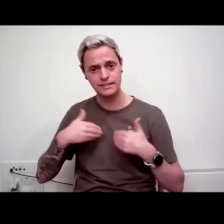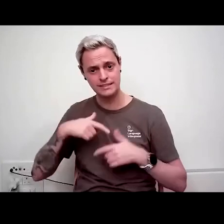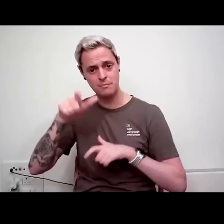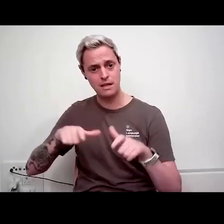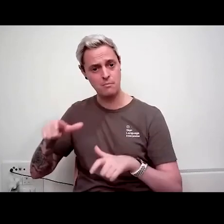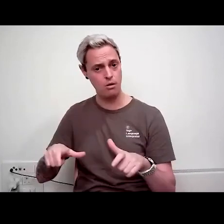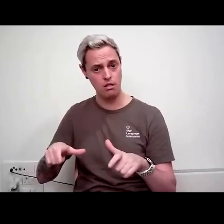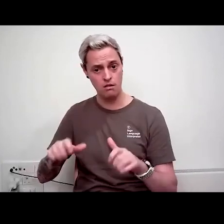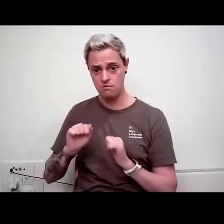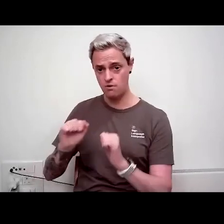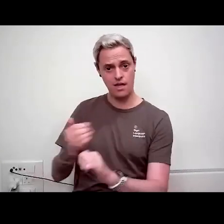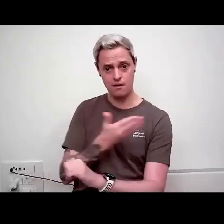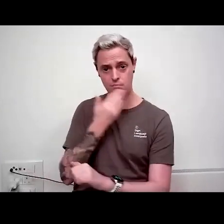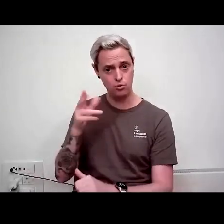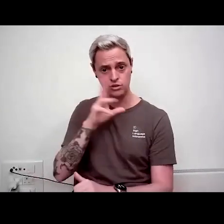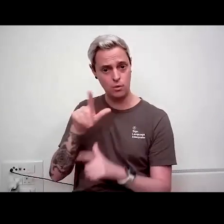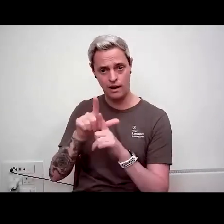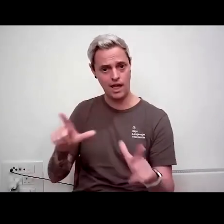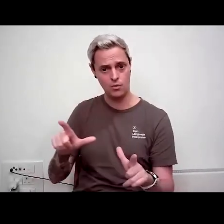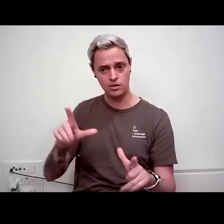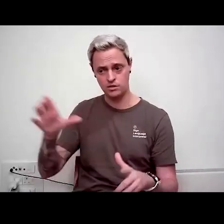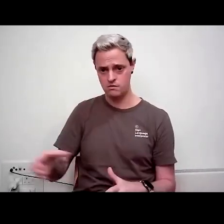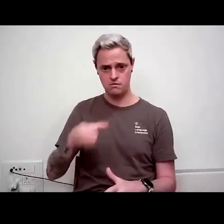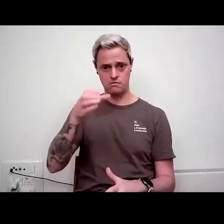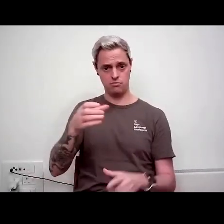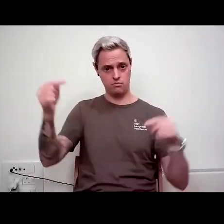do not use spoken language as their first language.